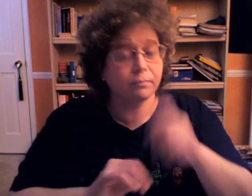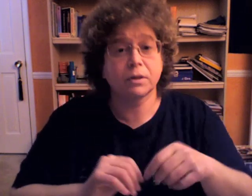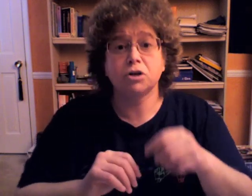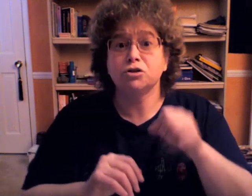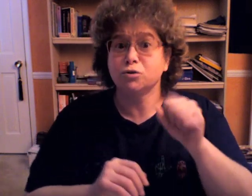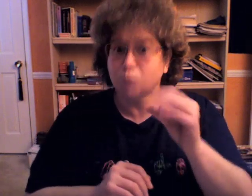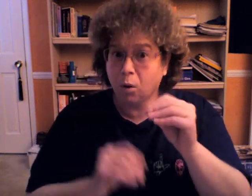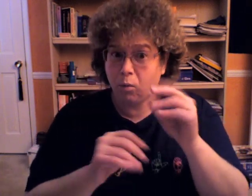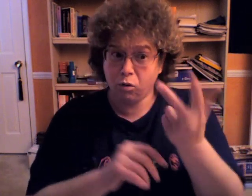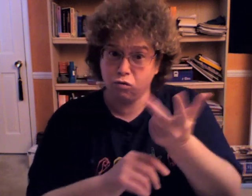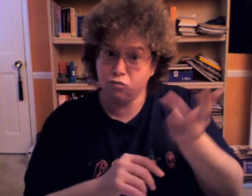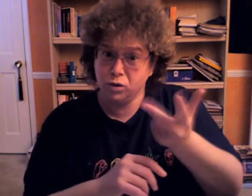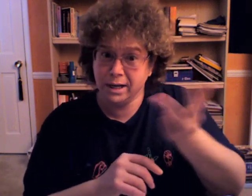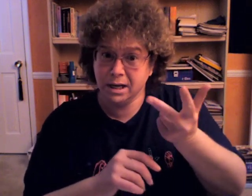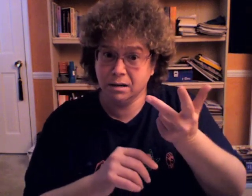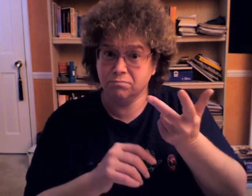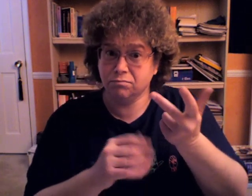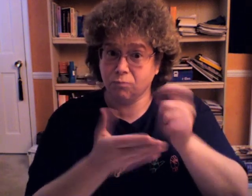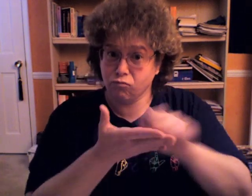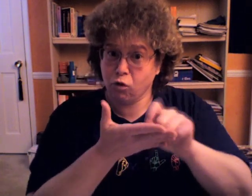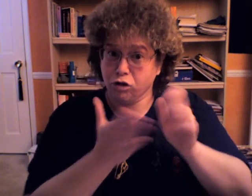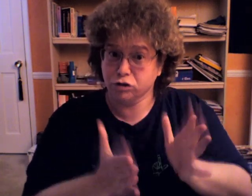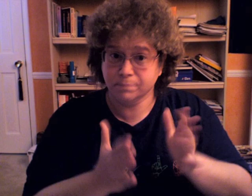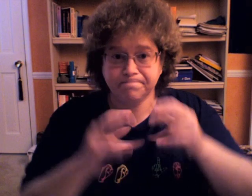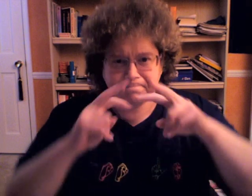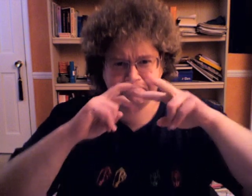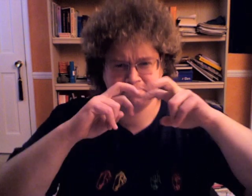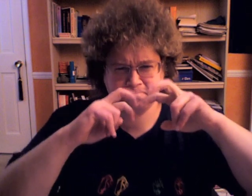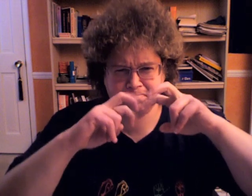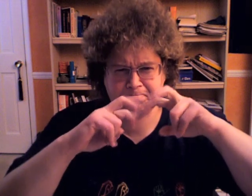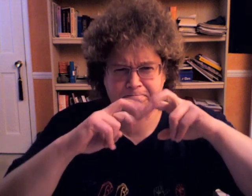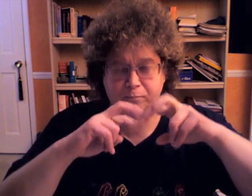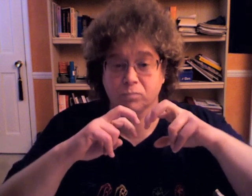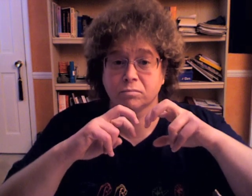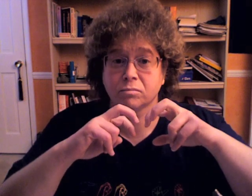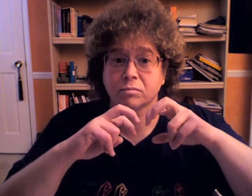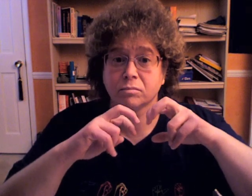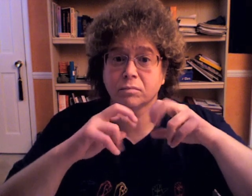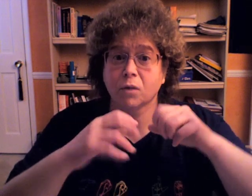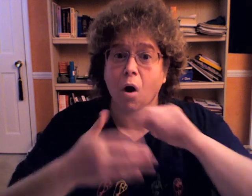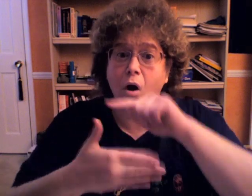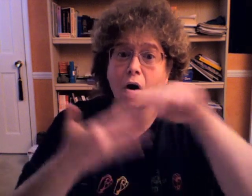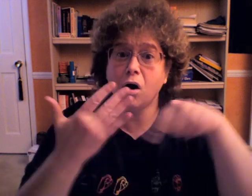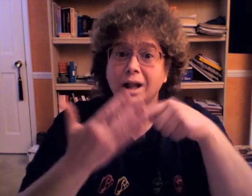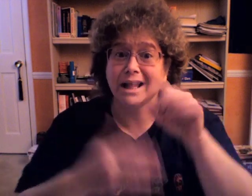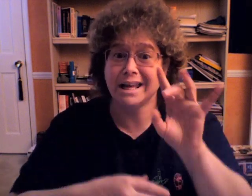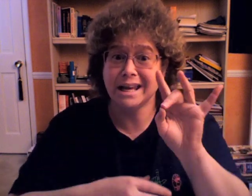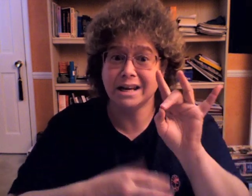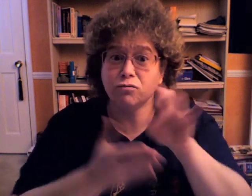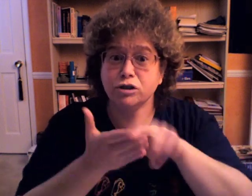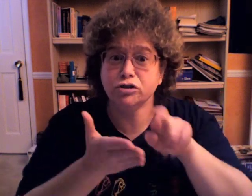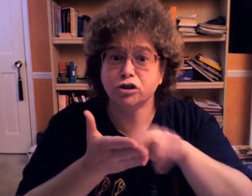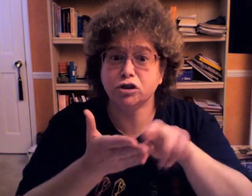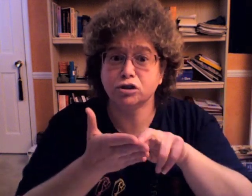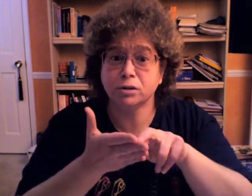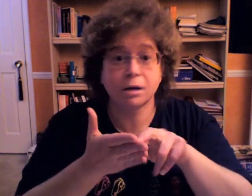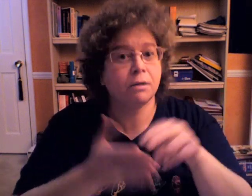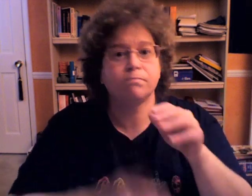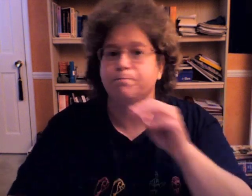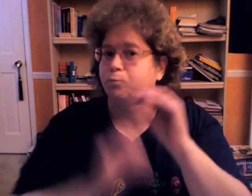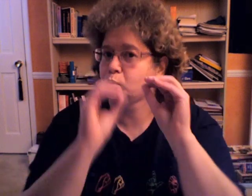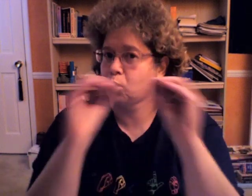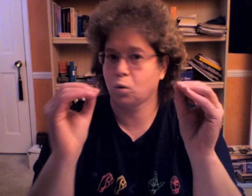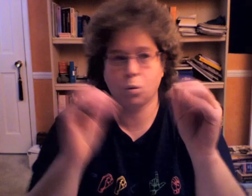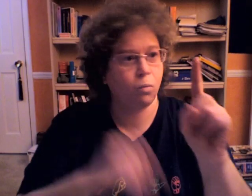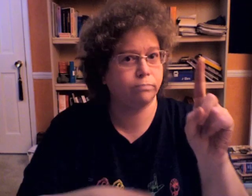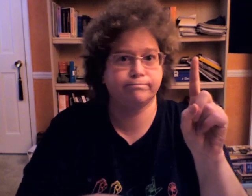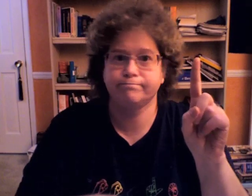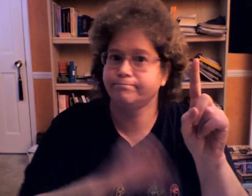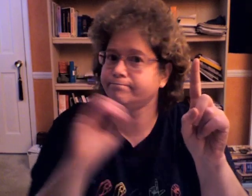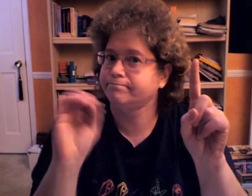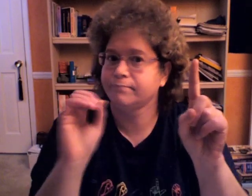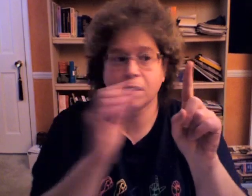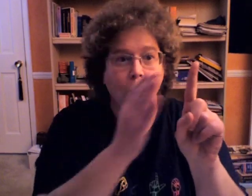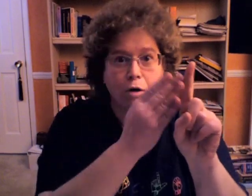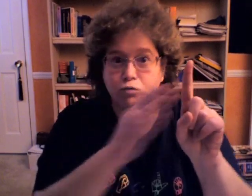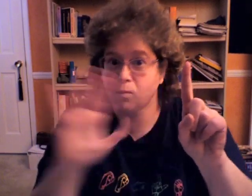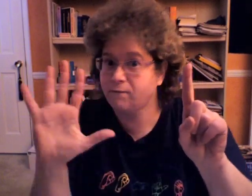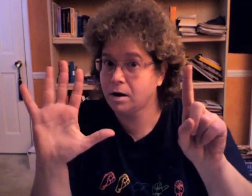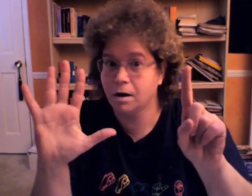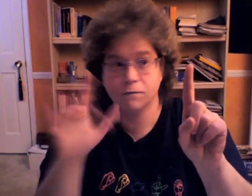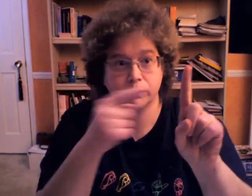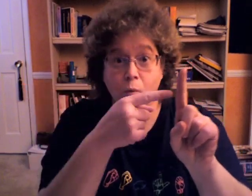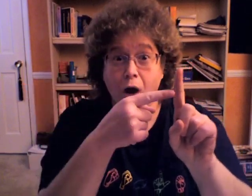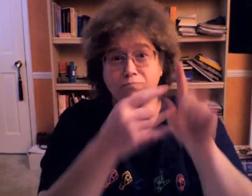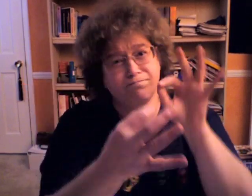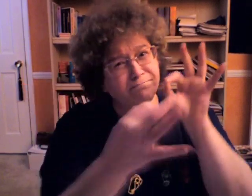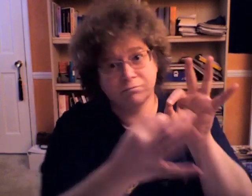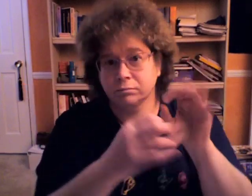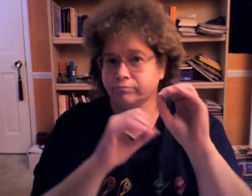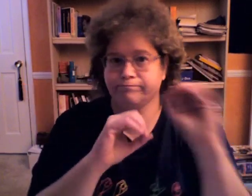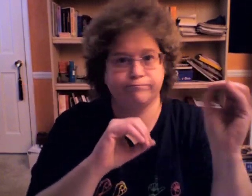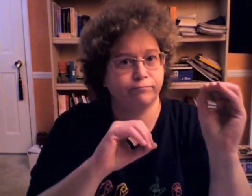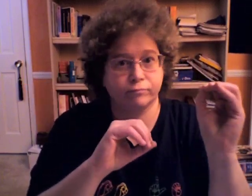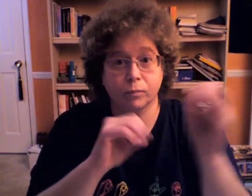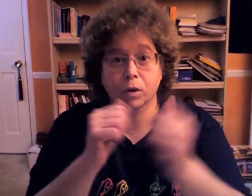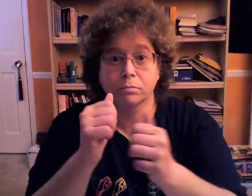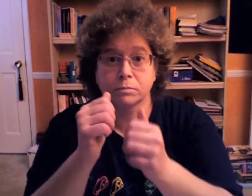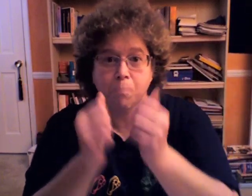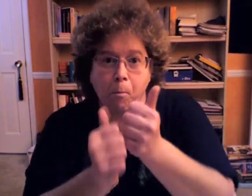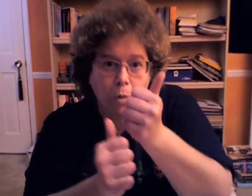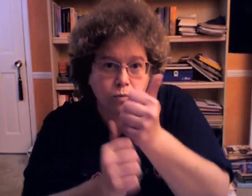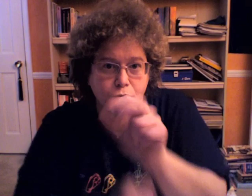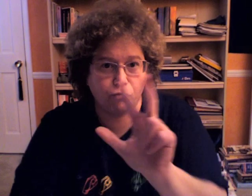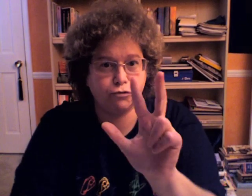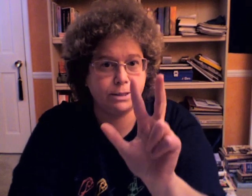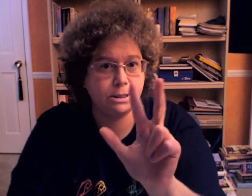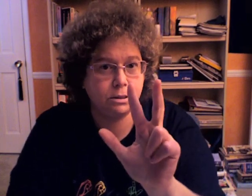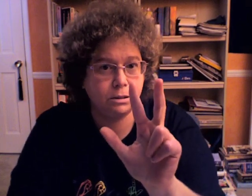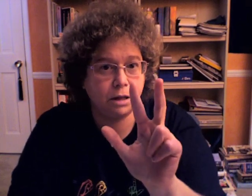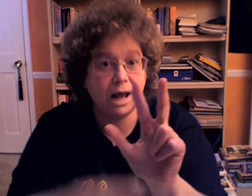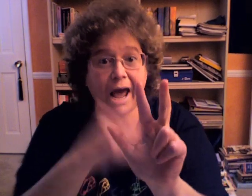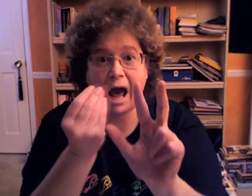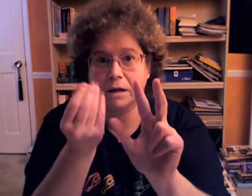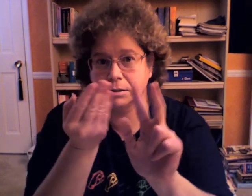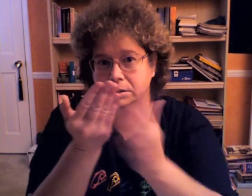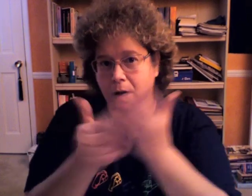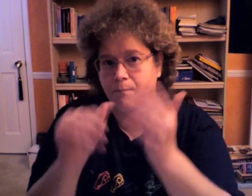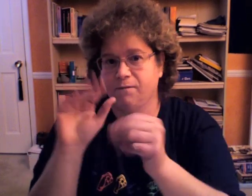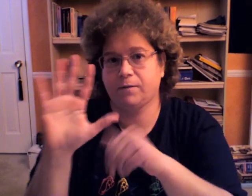So, the three co-authors scrutinized all 8 research papers and assigned not a single "1". They mostly gave 3s and a few 5s.